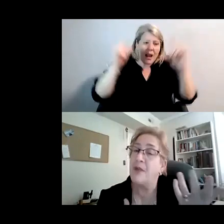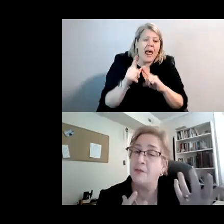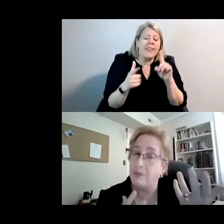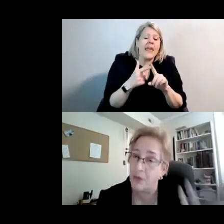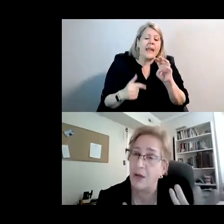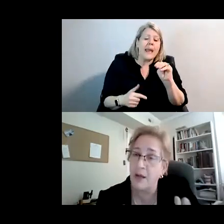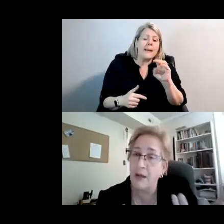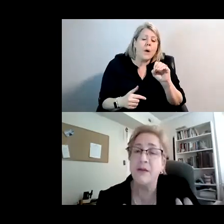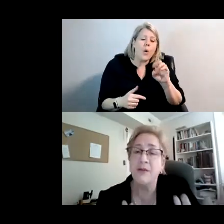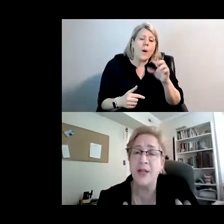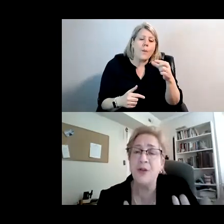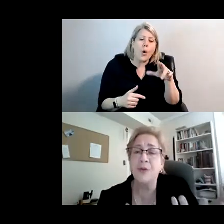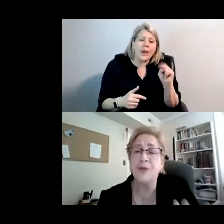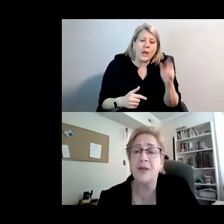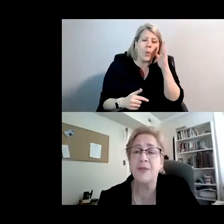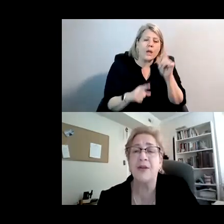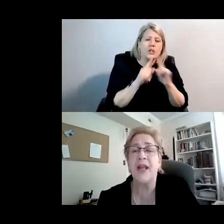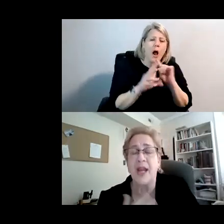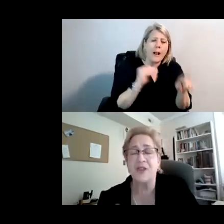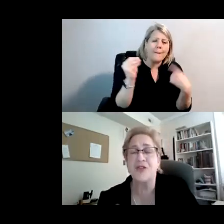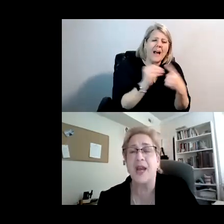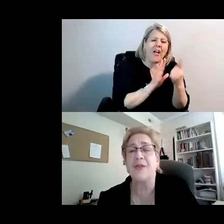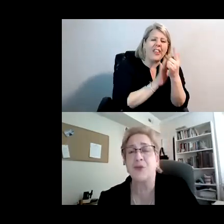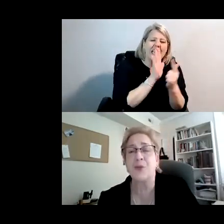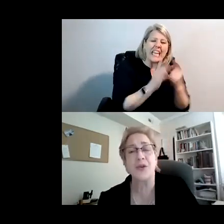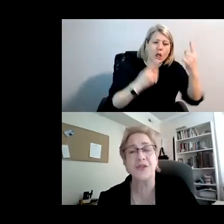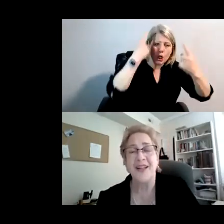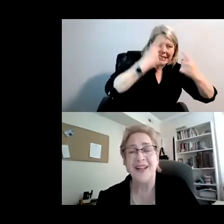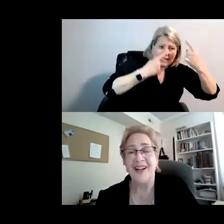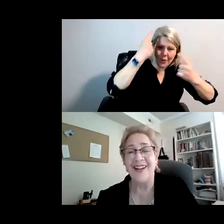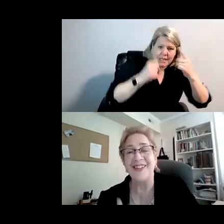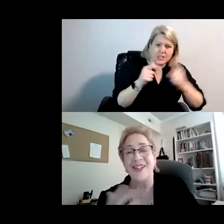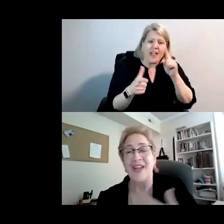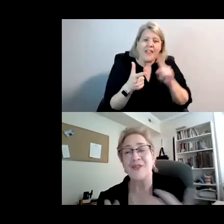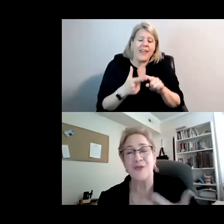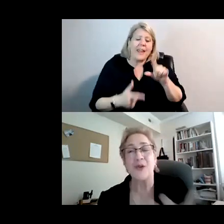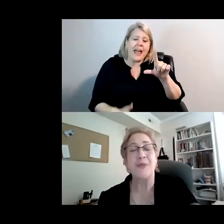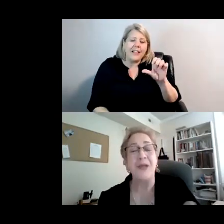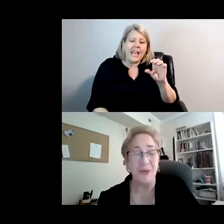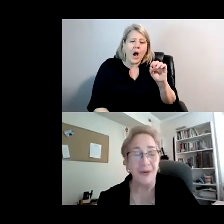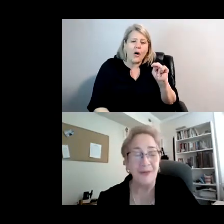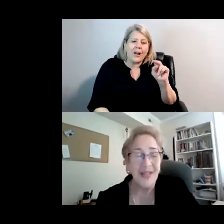and Leonard will talk about actually how this works in the lives of real people.